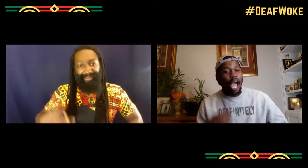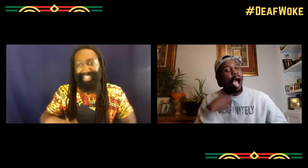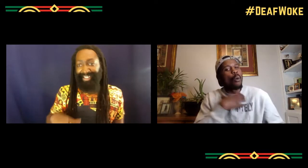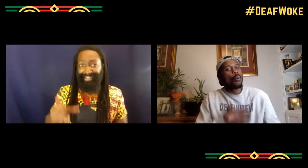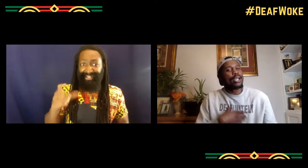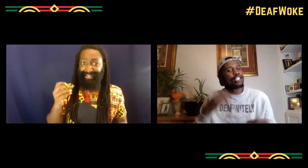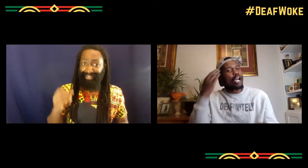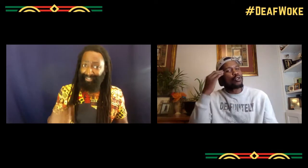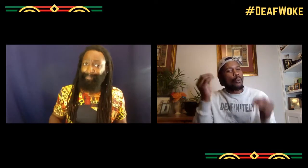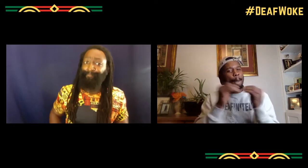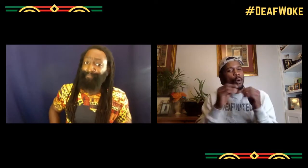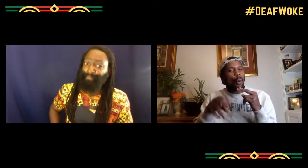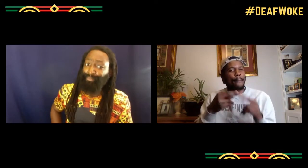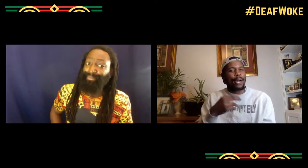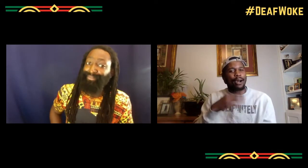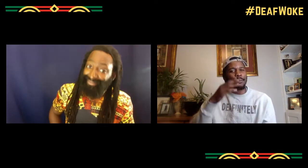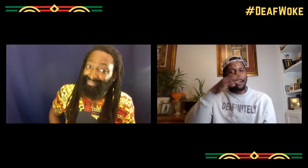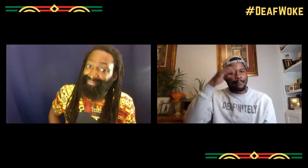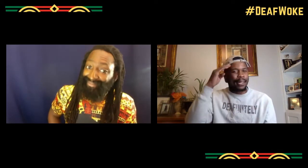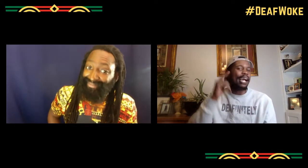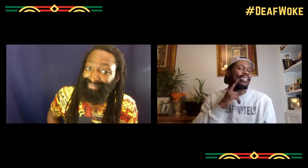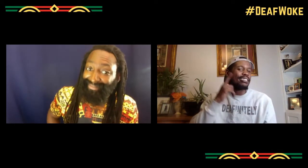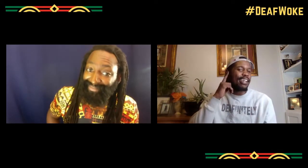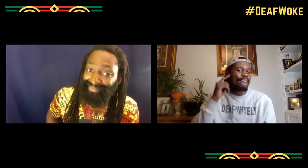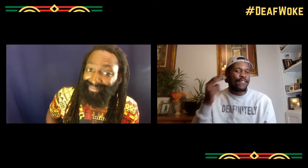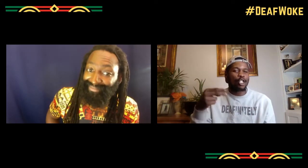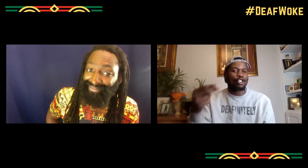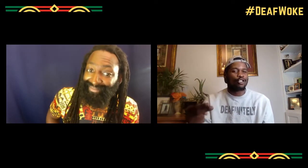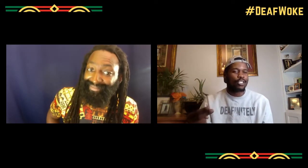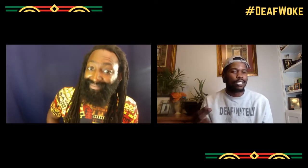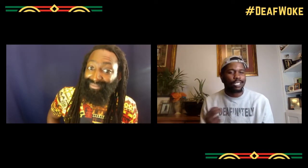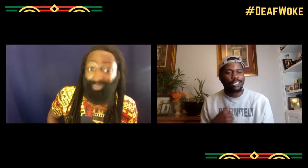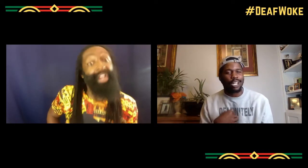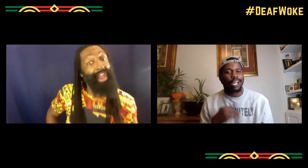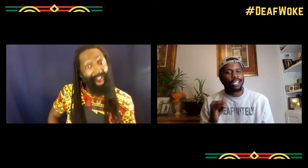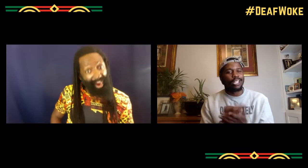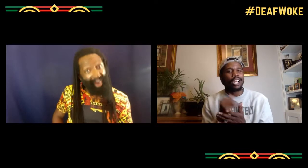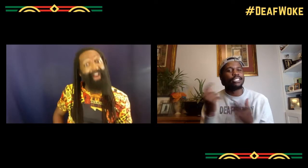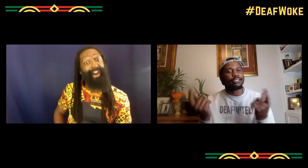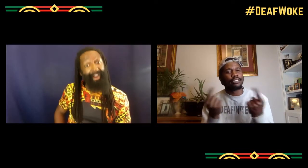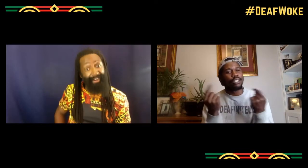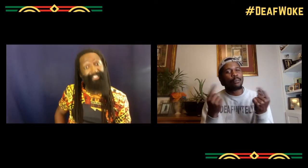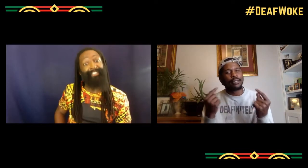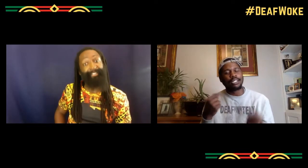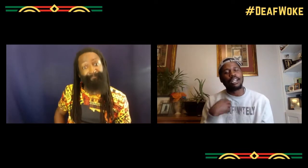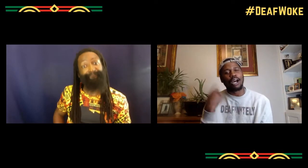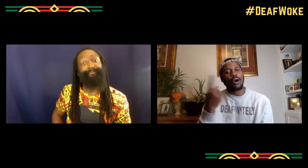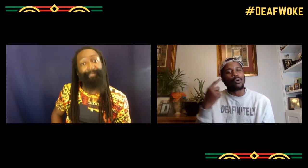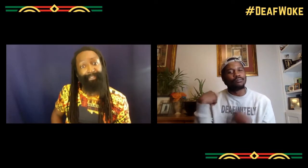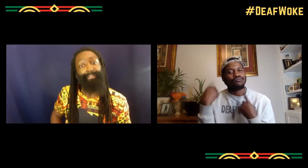their black, deaf history. Yeah, I wish I knew more about you know, my black, deaf history.